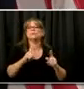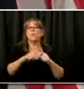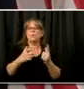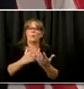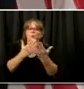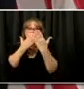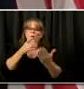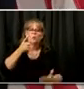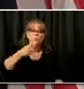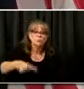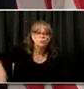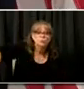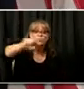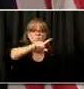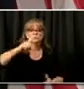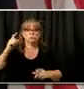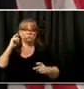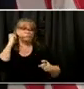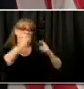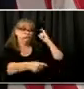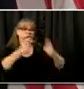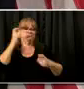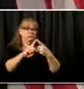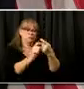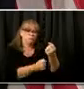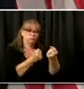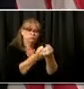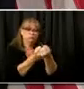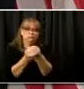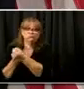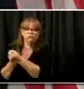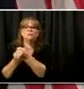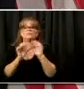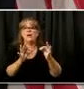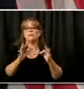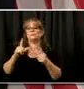today commissioner anthony superintendent munn dr rogers thanks for providing your perspectives